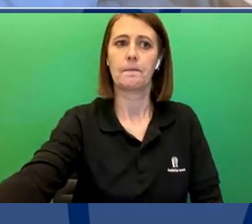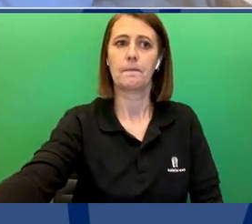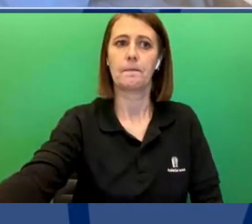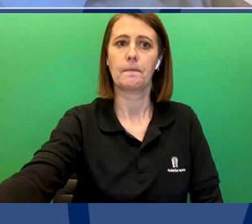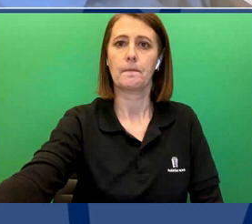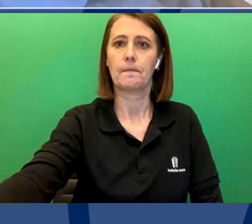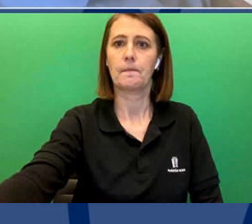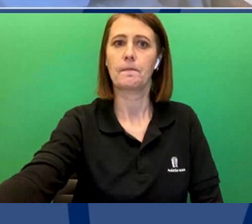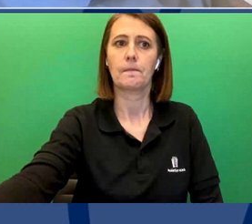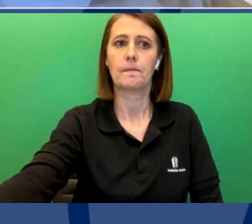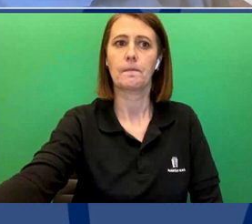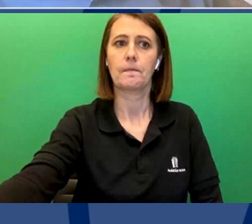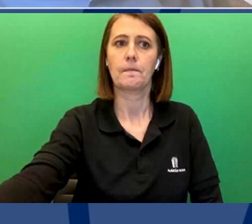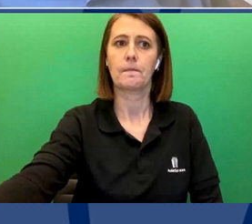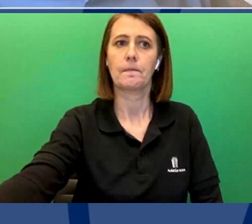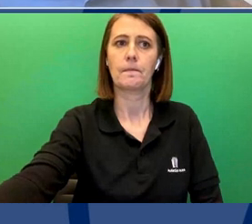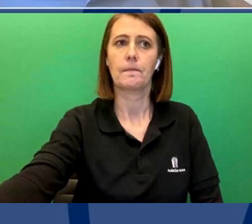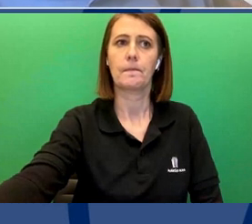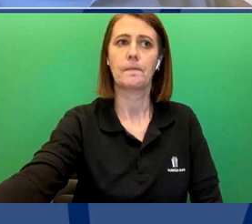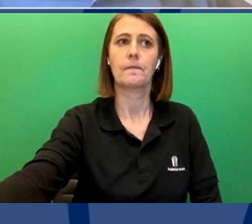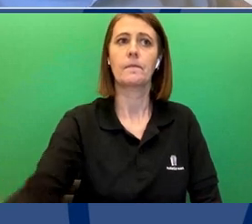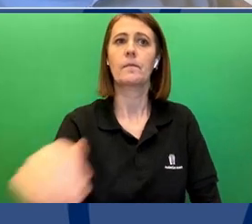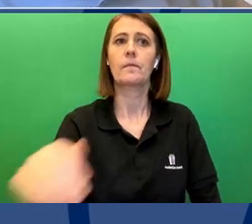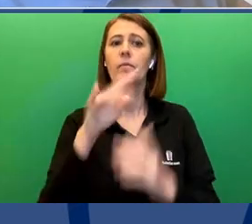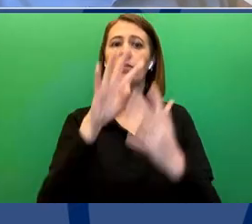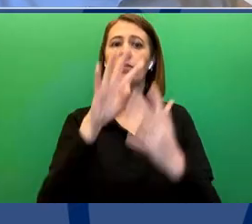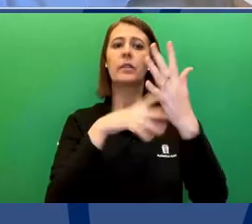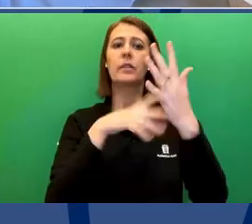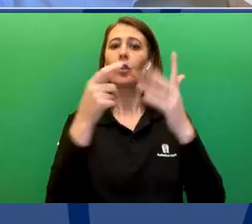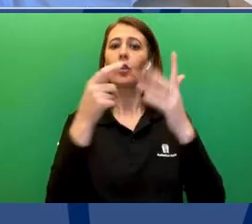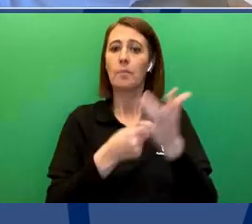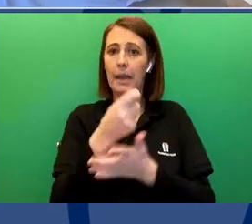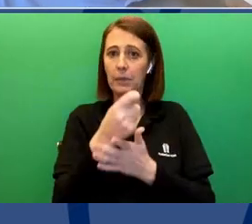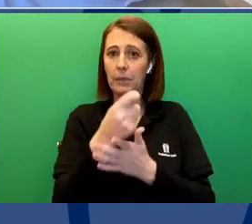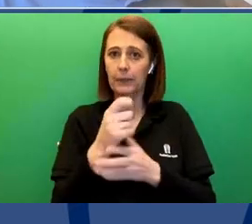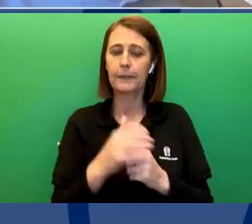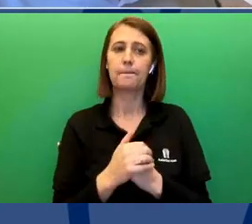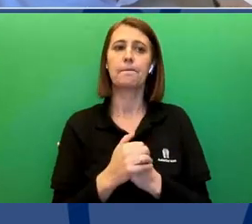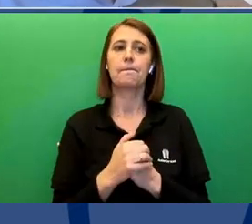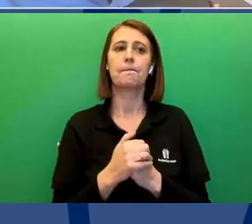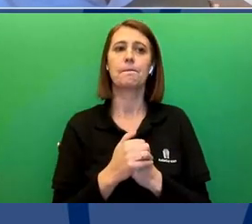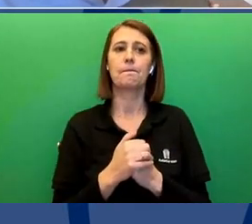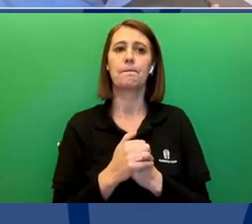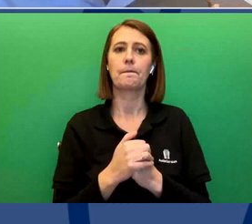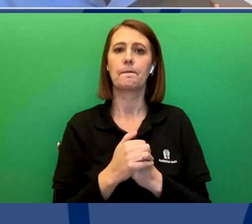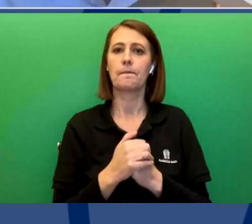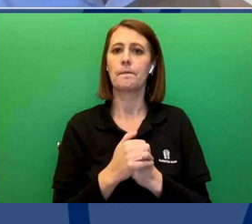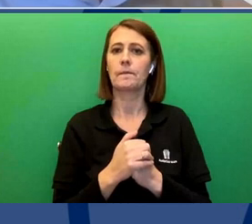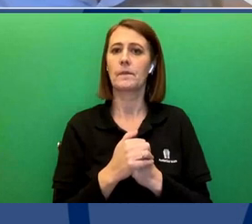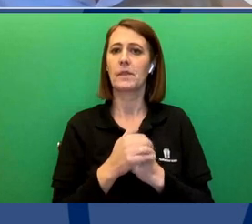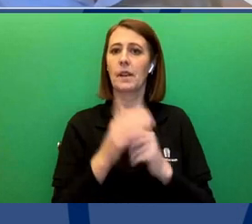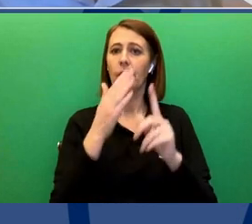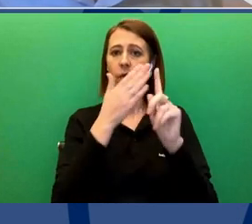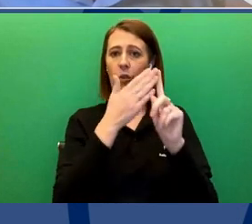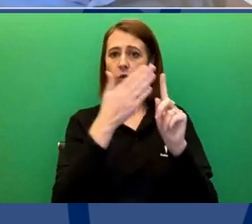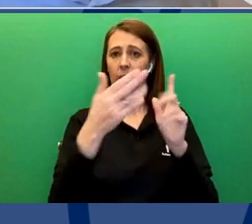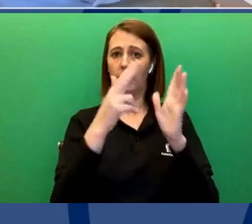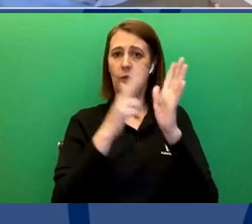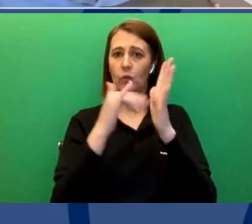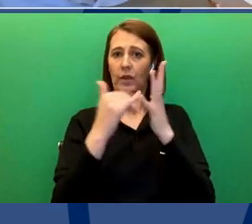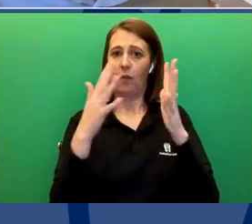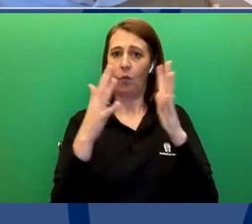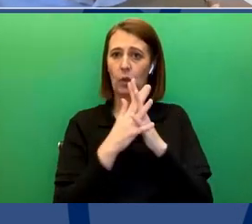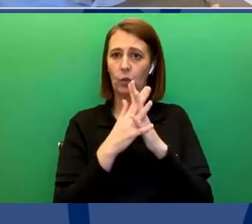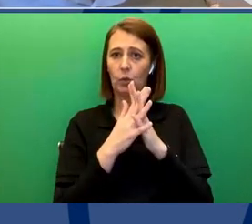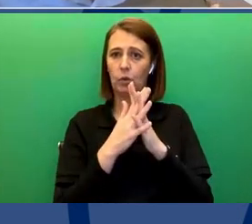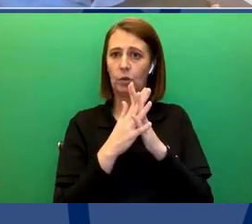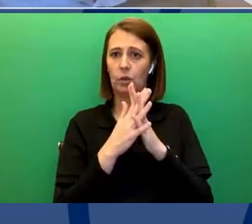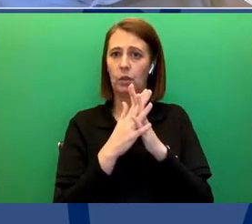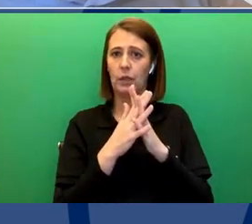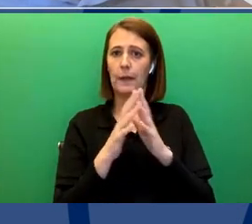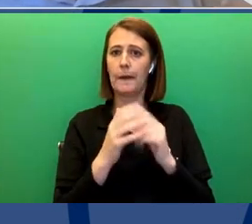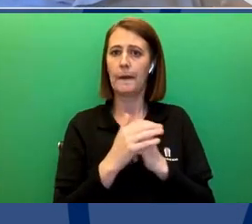here the schedule of payments, it's worth noting that for the rest of New South Wales